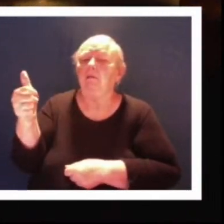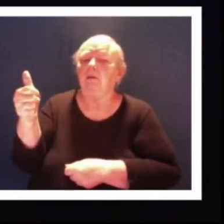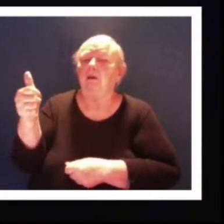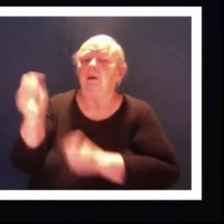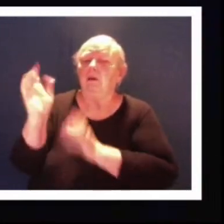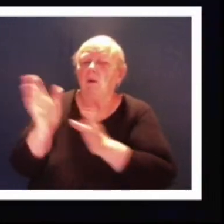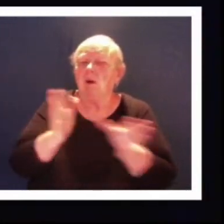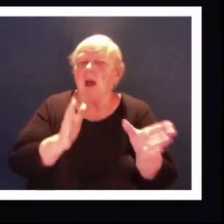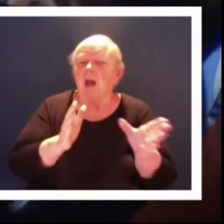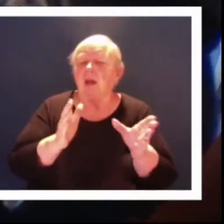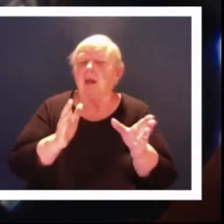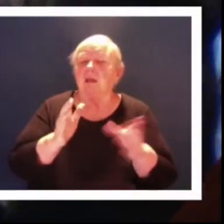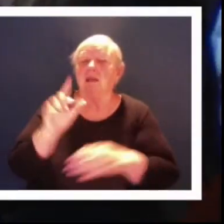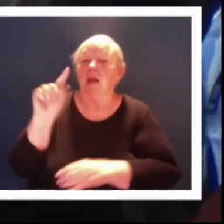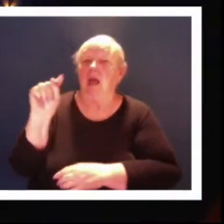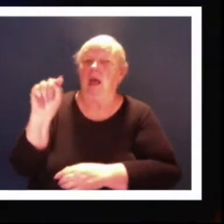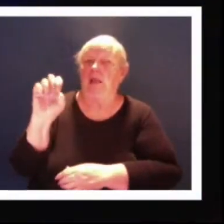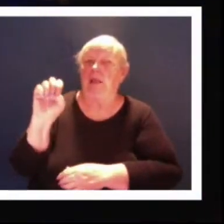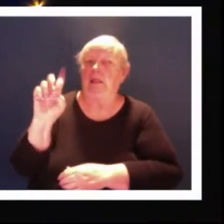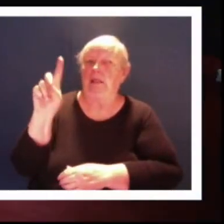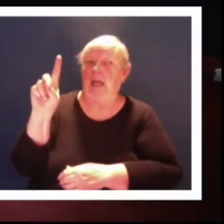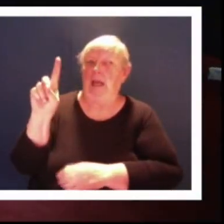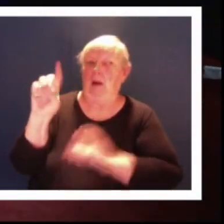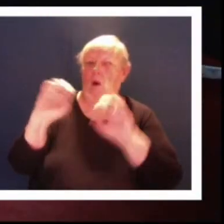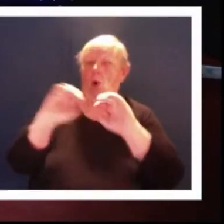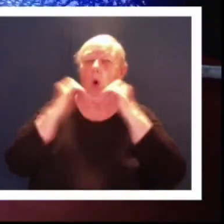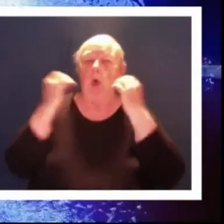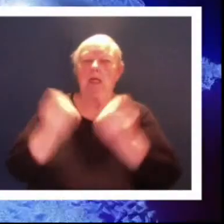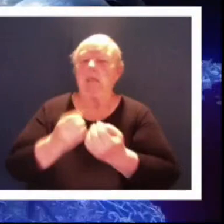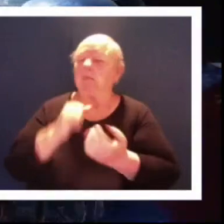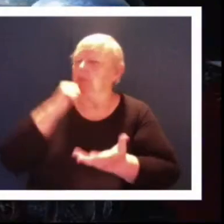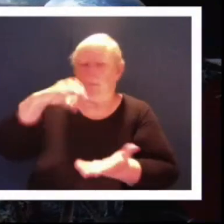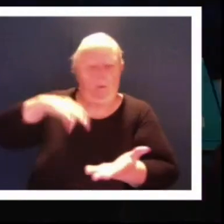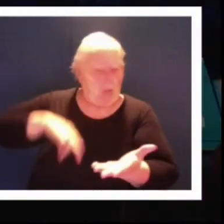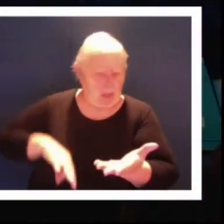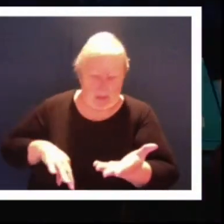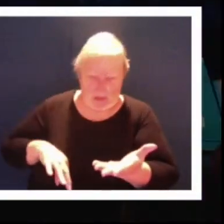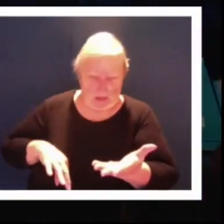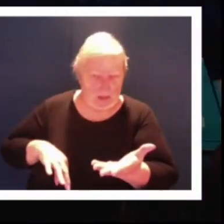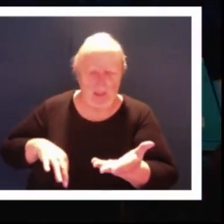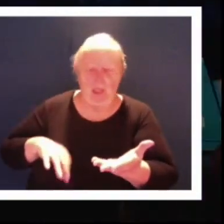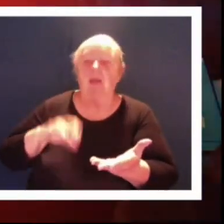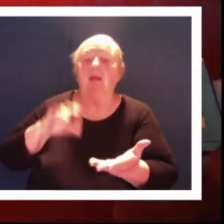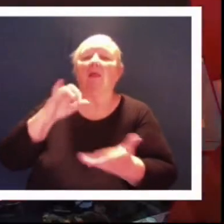devoted to discovering and sharing powerful ideas. In the form of TED Talks.